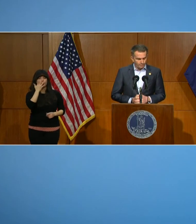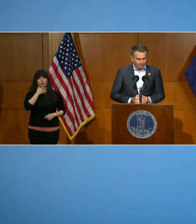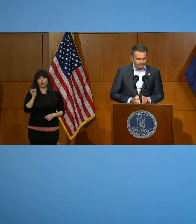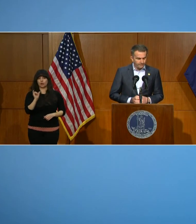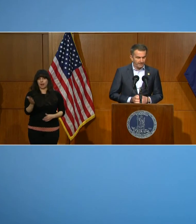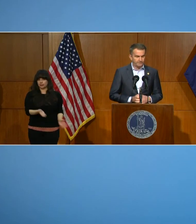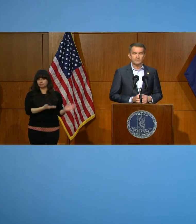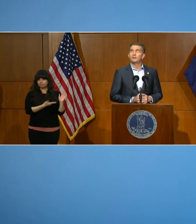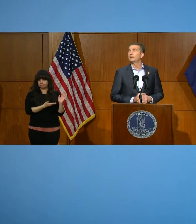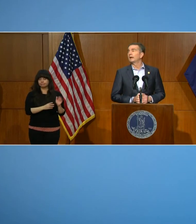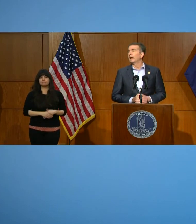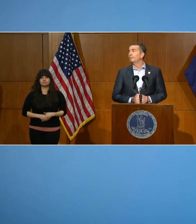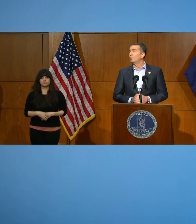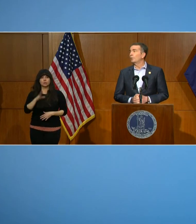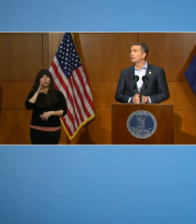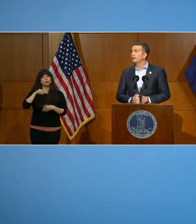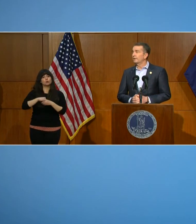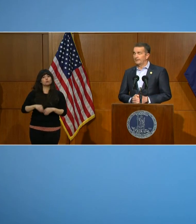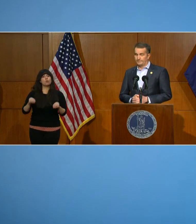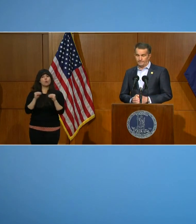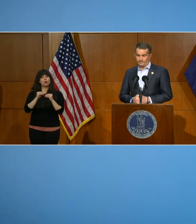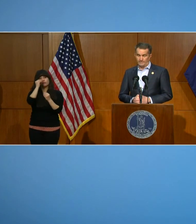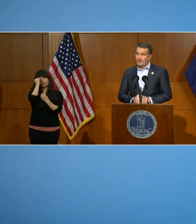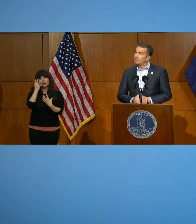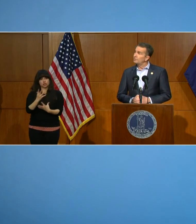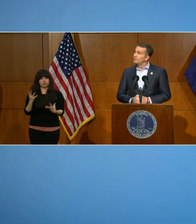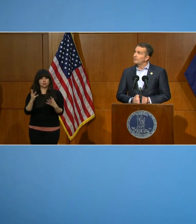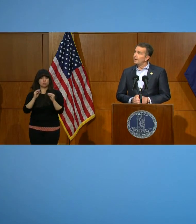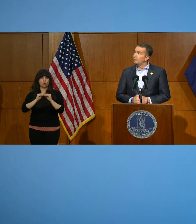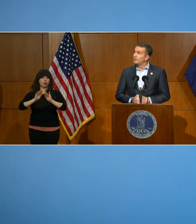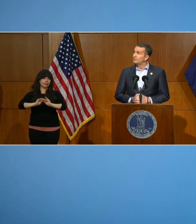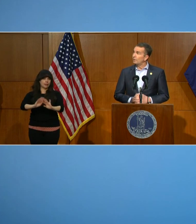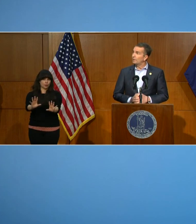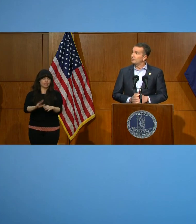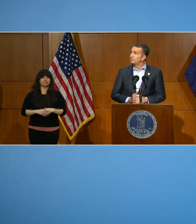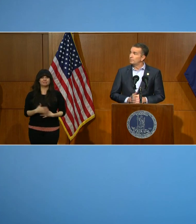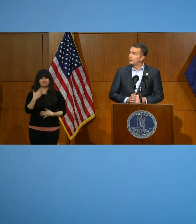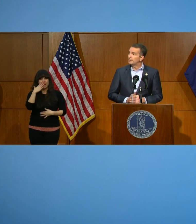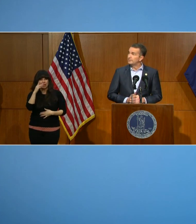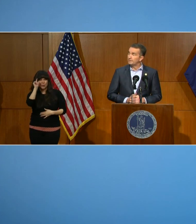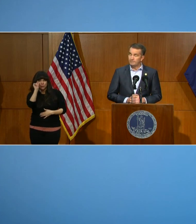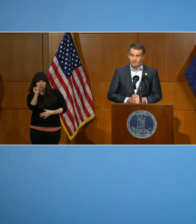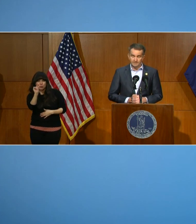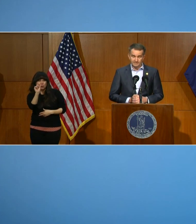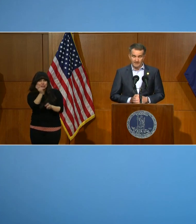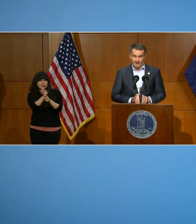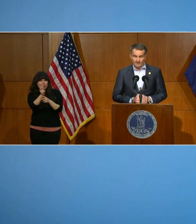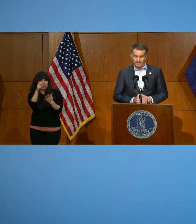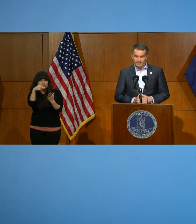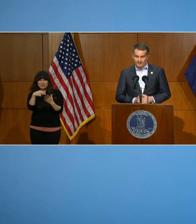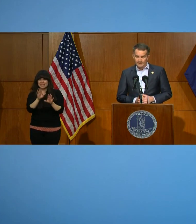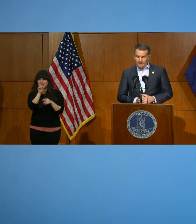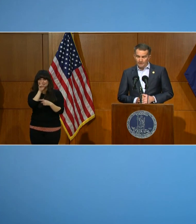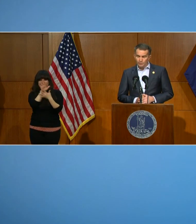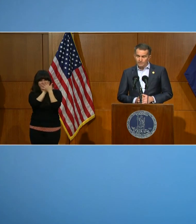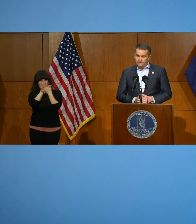DASHBOARD, AND HERE'S WHAT IT WOULD LOOK LIKE. IT INCLUDES MORE INFORMATION AND MORK